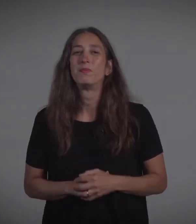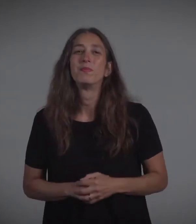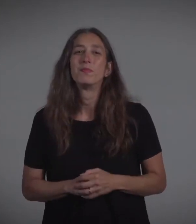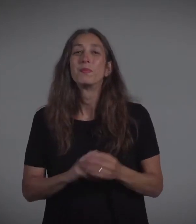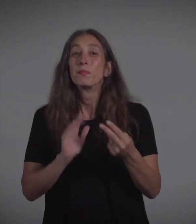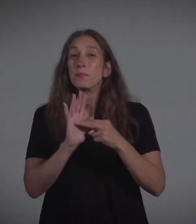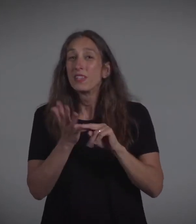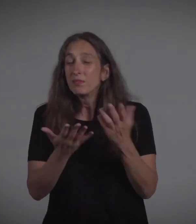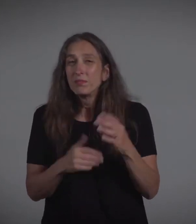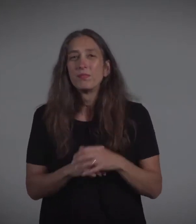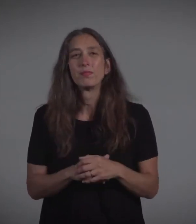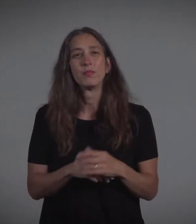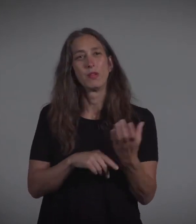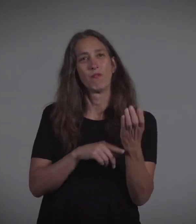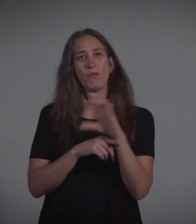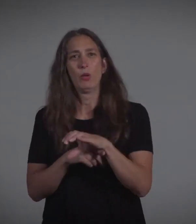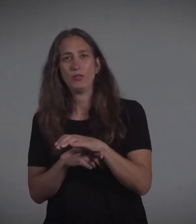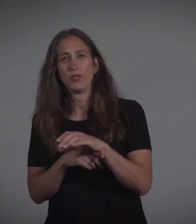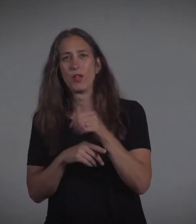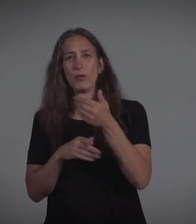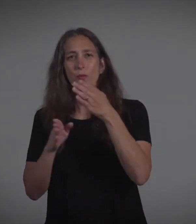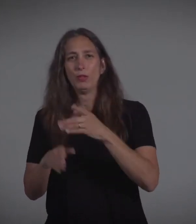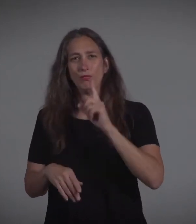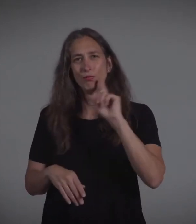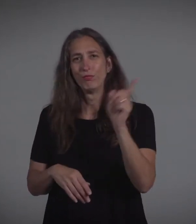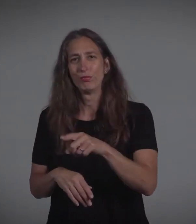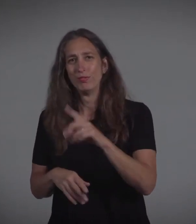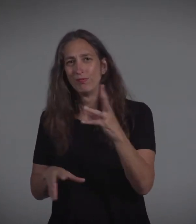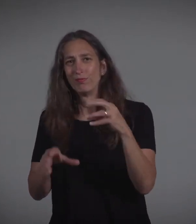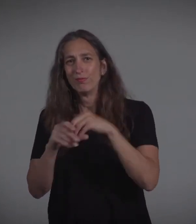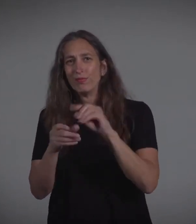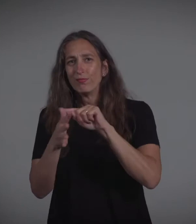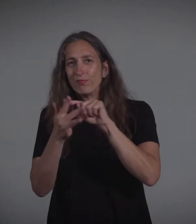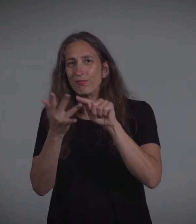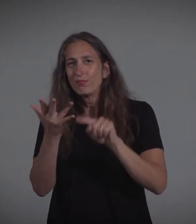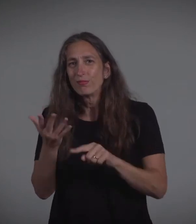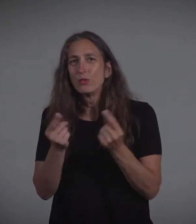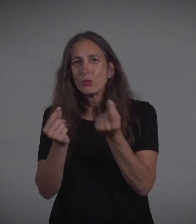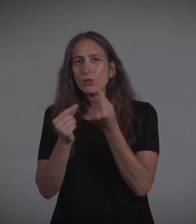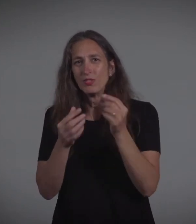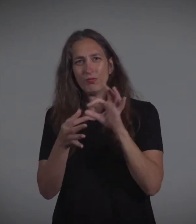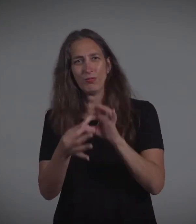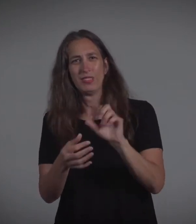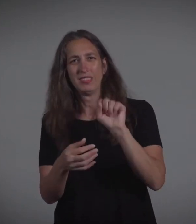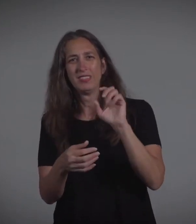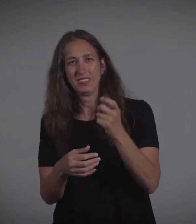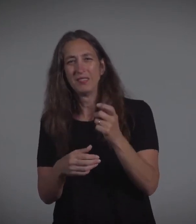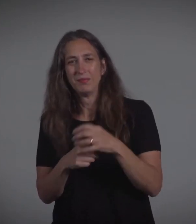Sexual abuse means forcing a person to do things related to having sex.